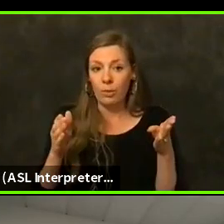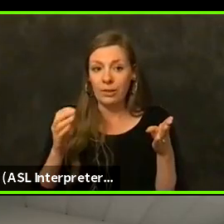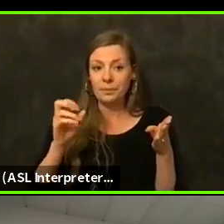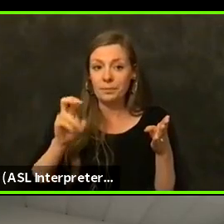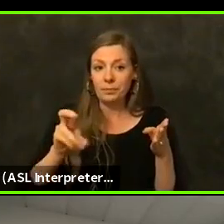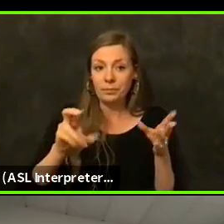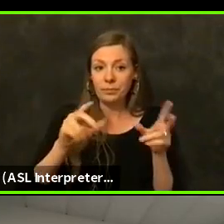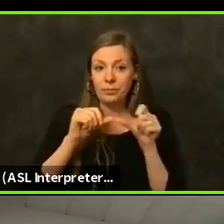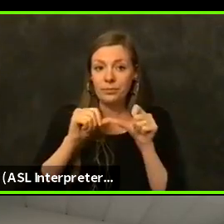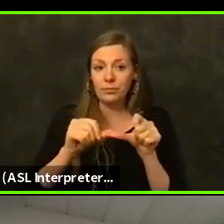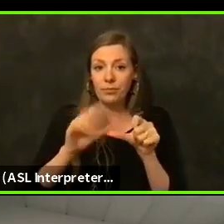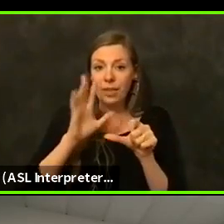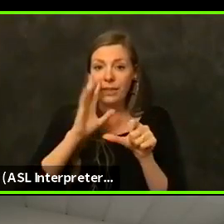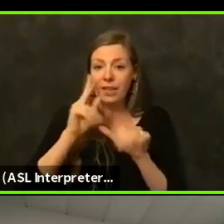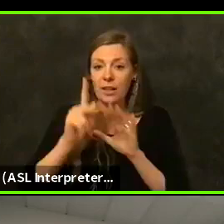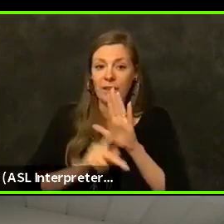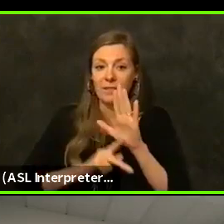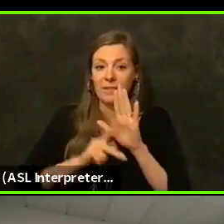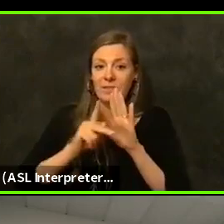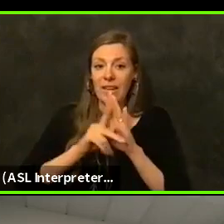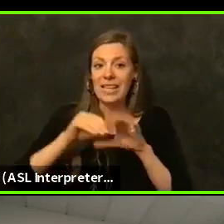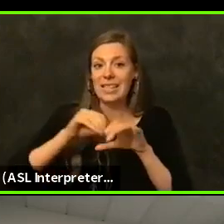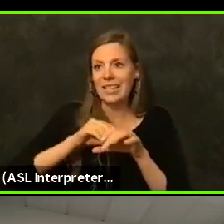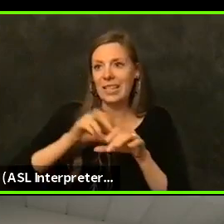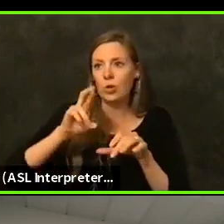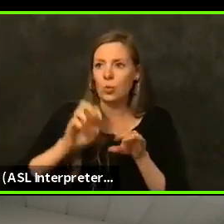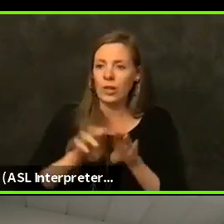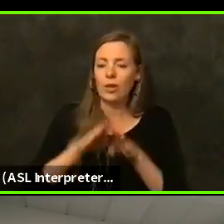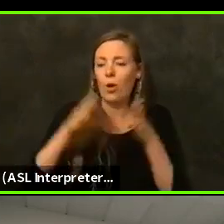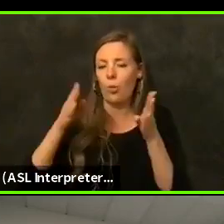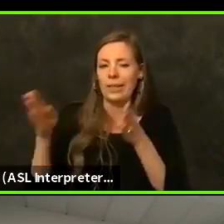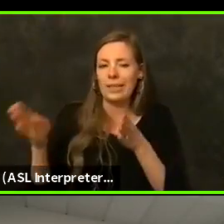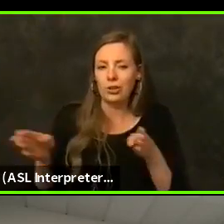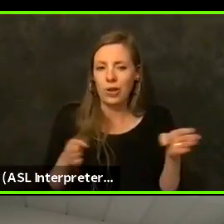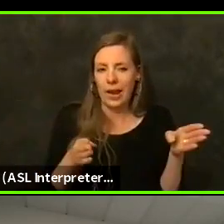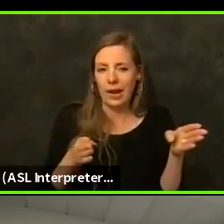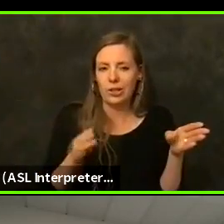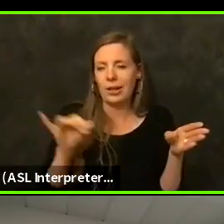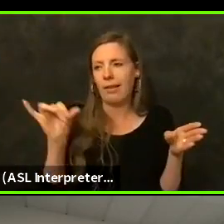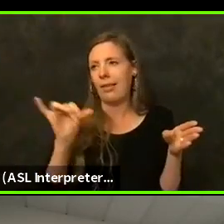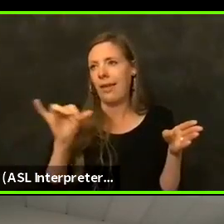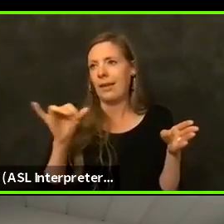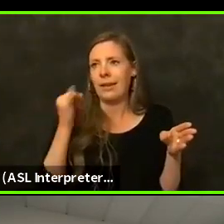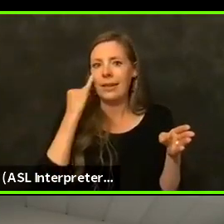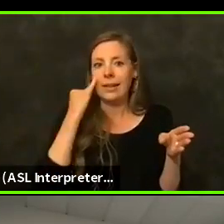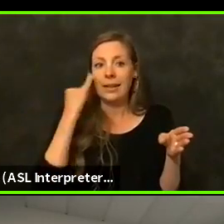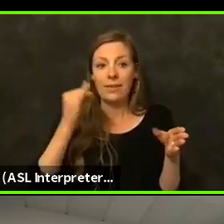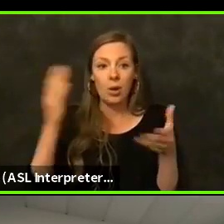They are phased in reopening strategy, such as if they were to bring in one